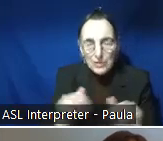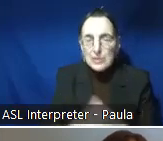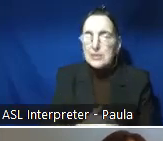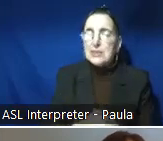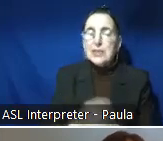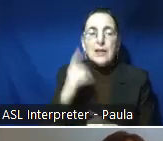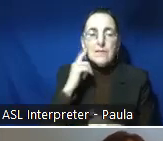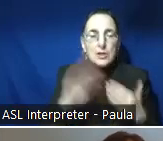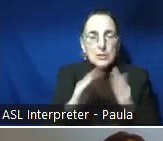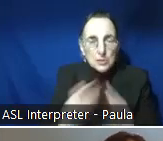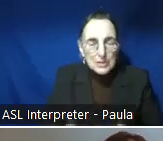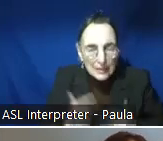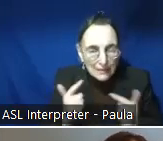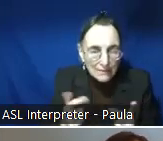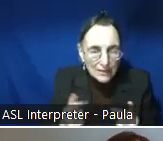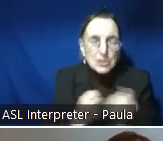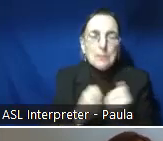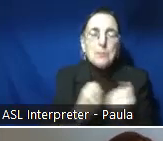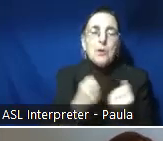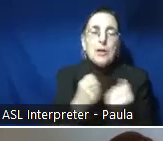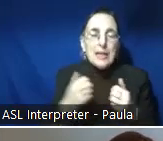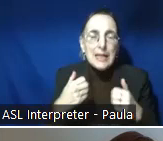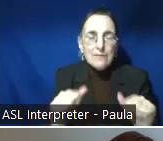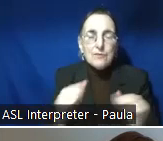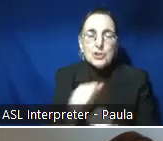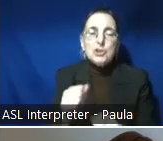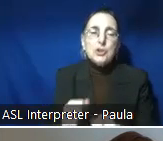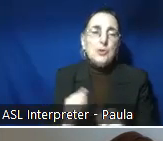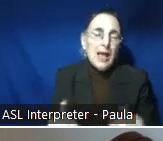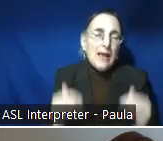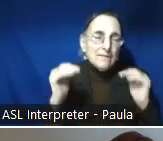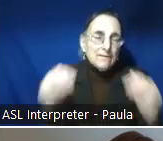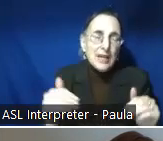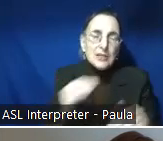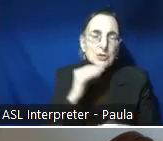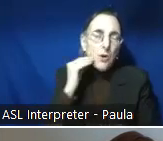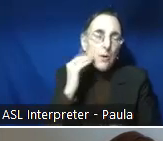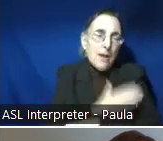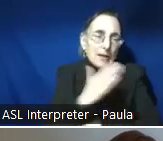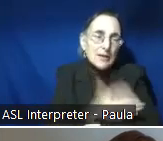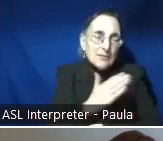supported efforts to ensure -- advance all modifications and assistive technology.